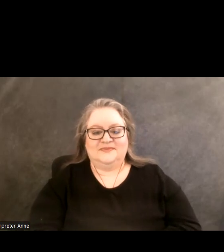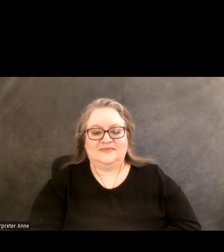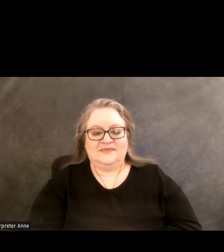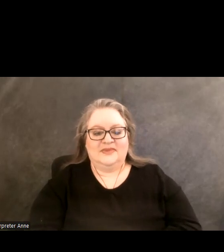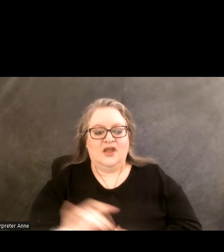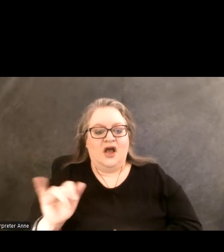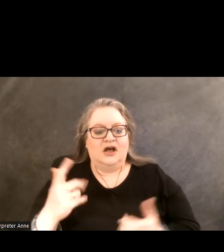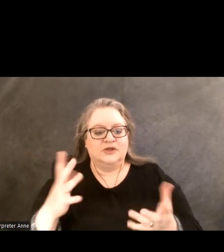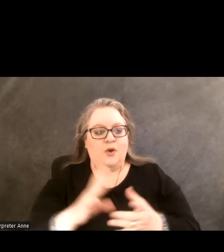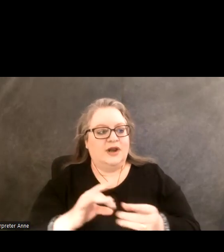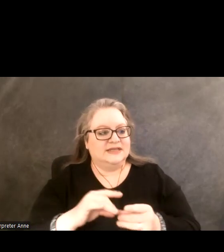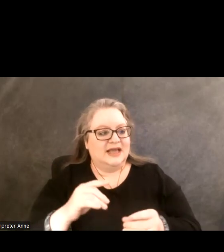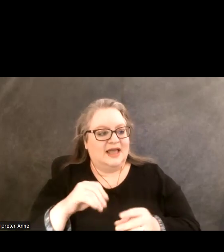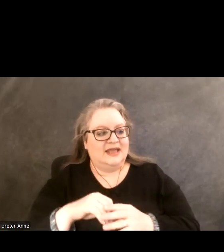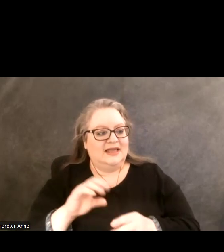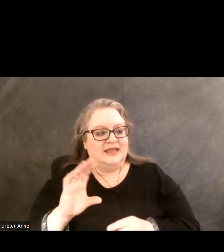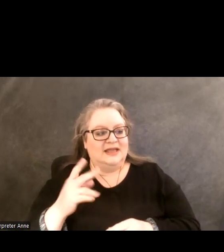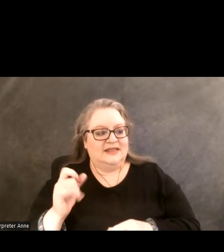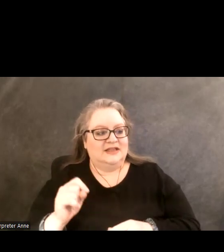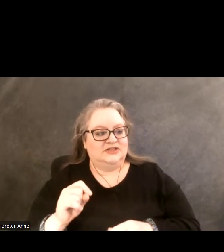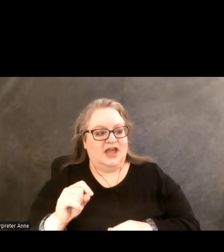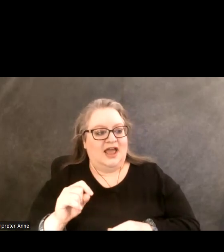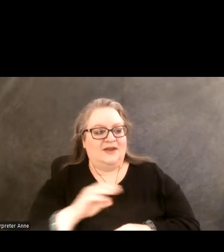say in the chat Margaret jumped in to say and it's experience as